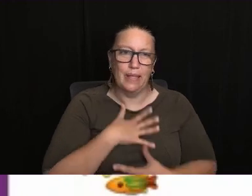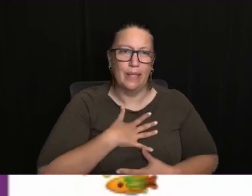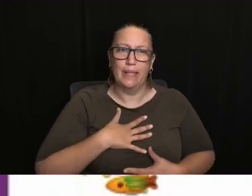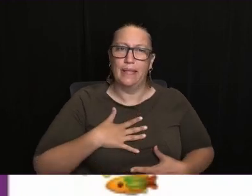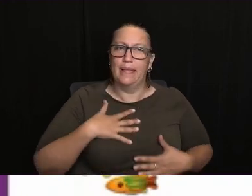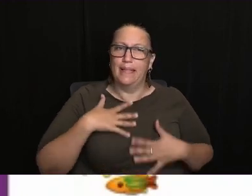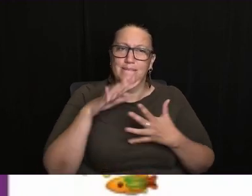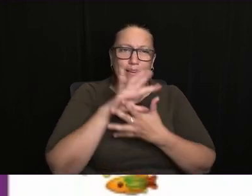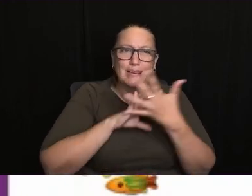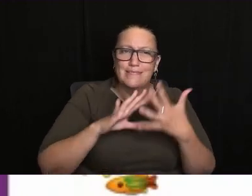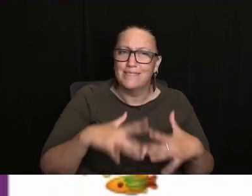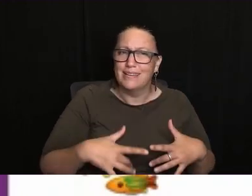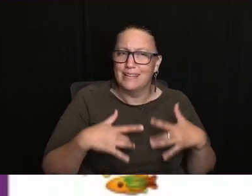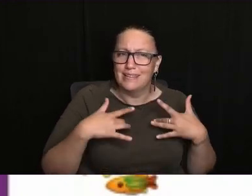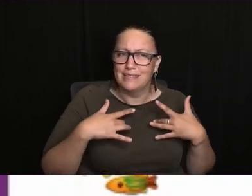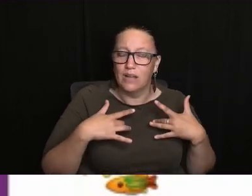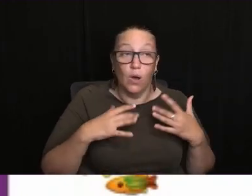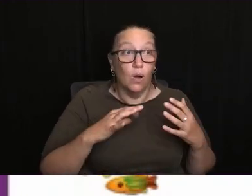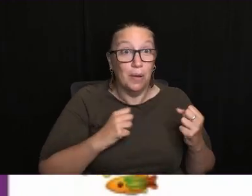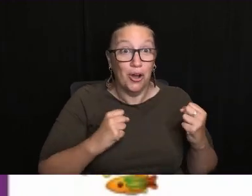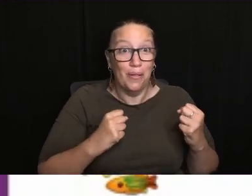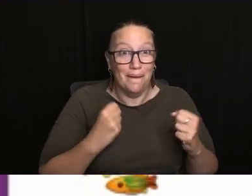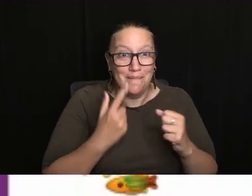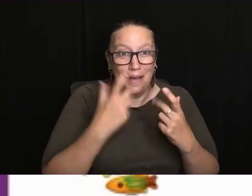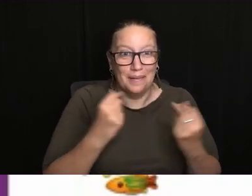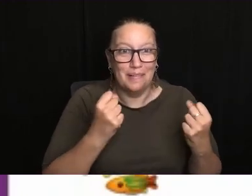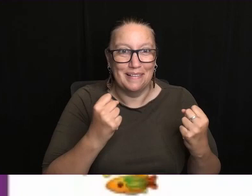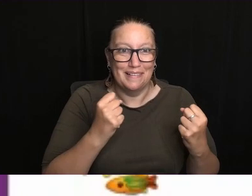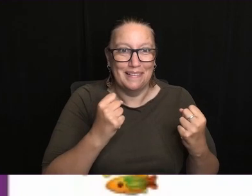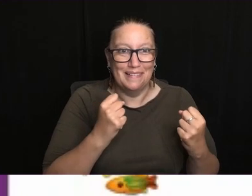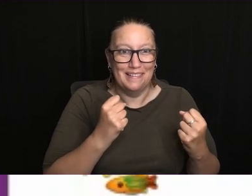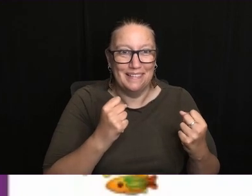one that oh my god they found something you know this is what we wanted, and then another